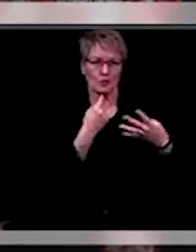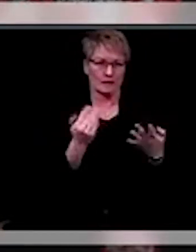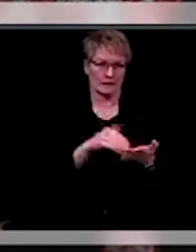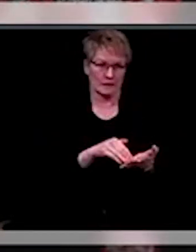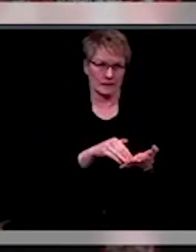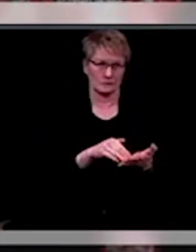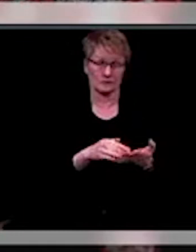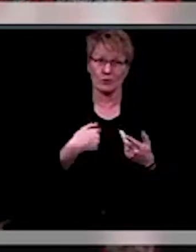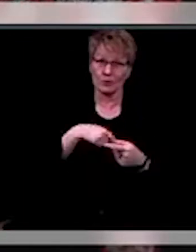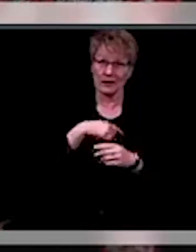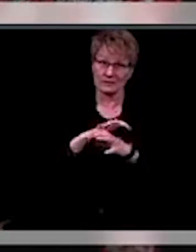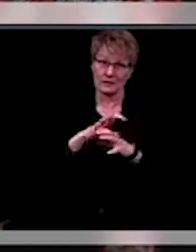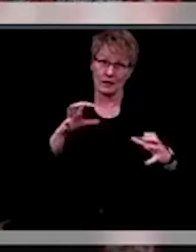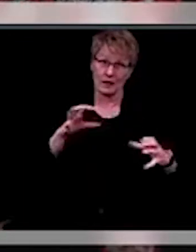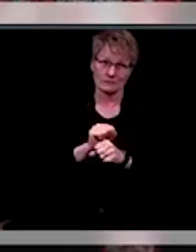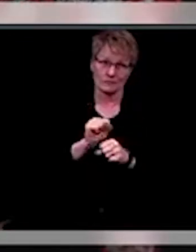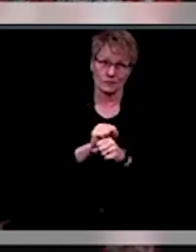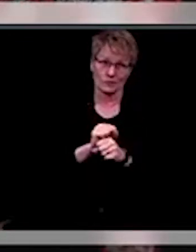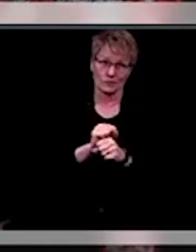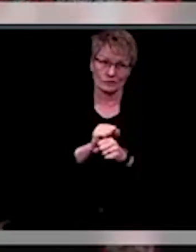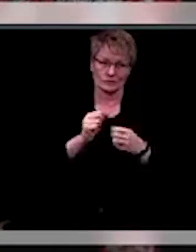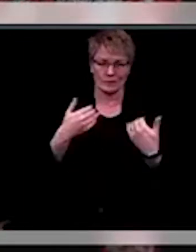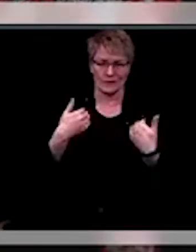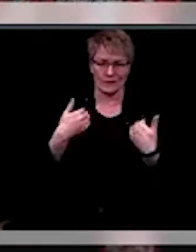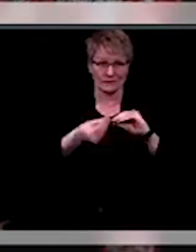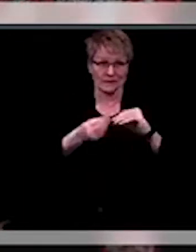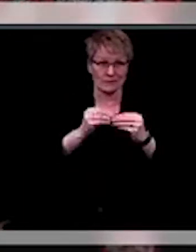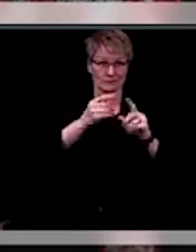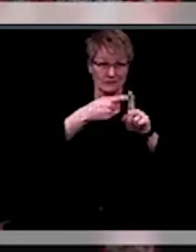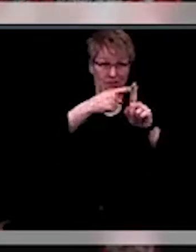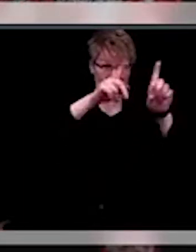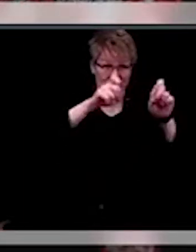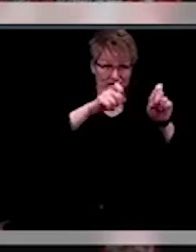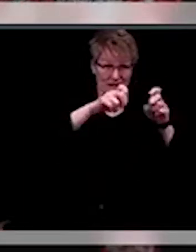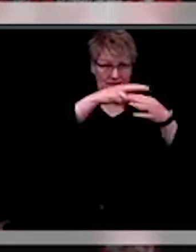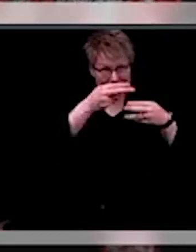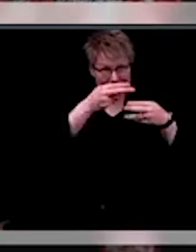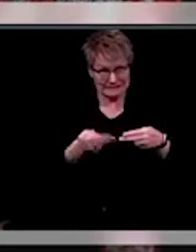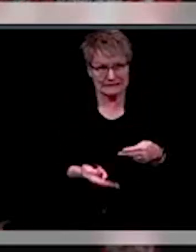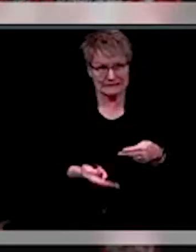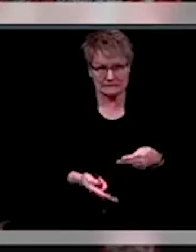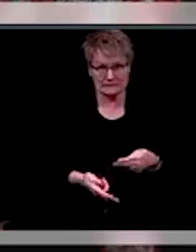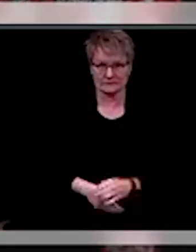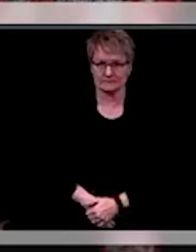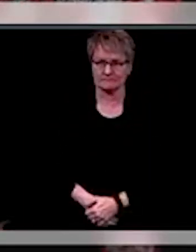For, I guess, maybe Dr. Ramstrom or Donnell, how do we get there? I'm just thinking of like